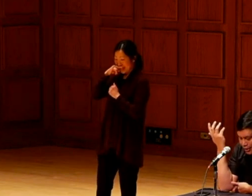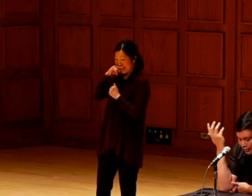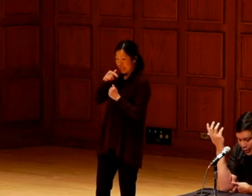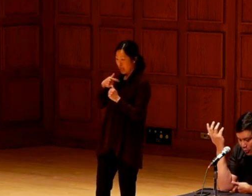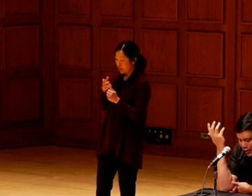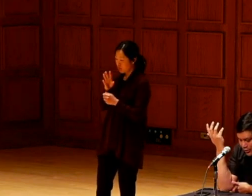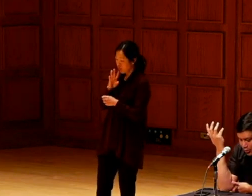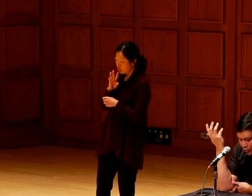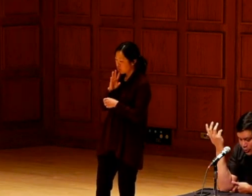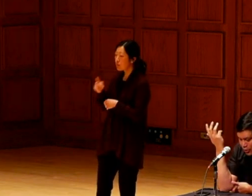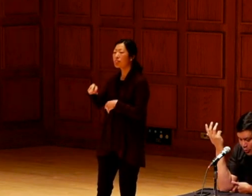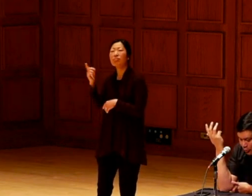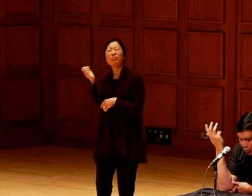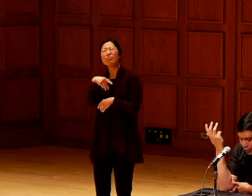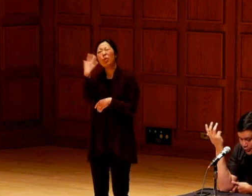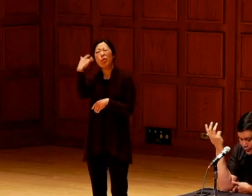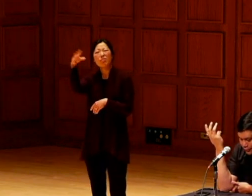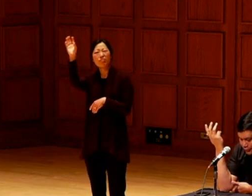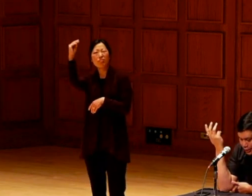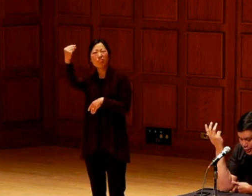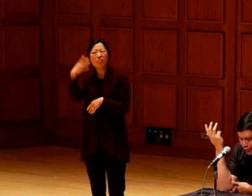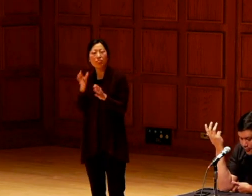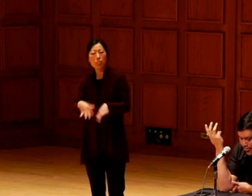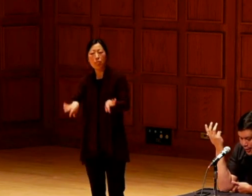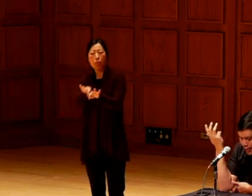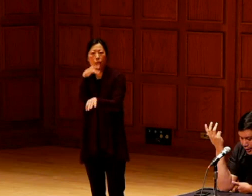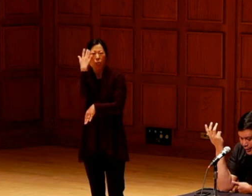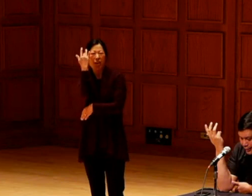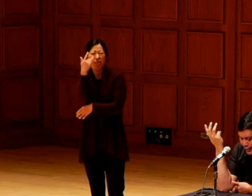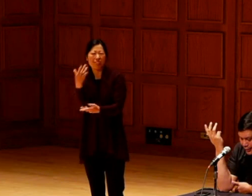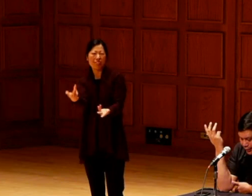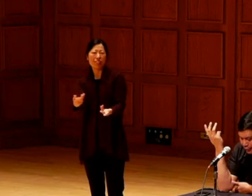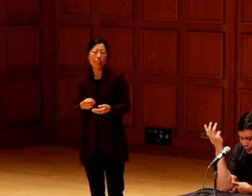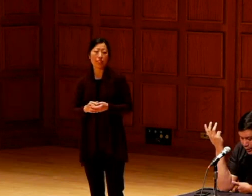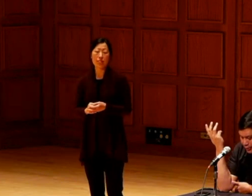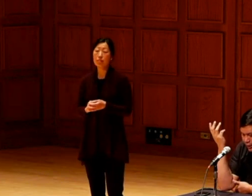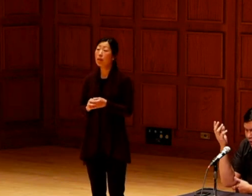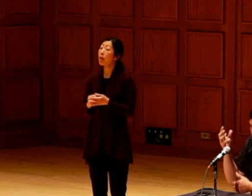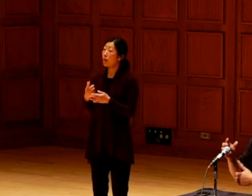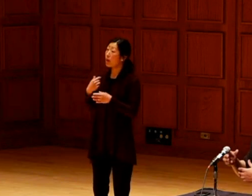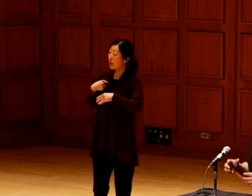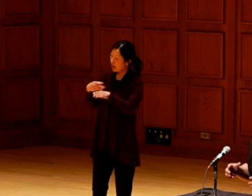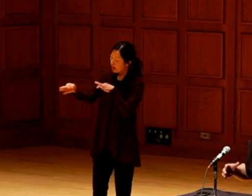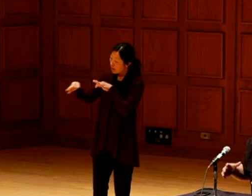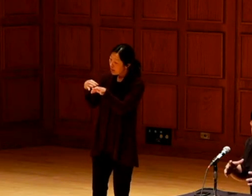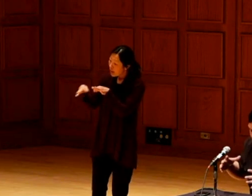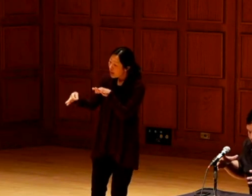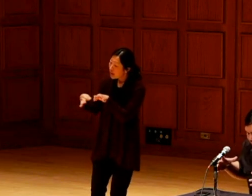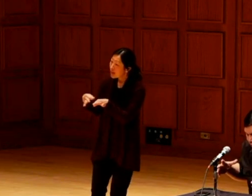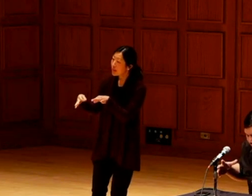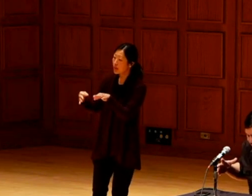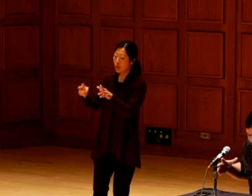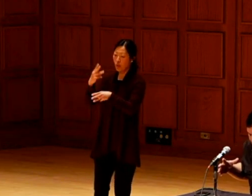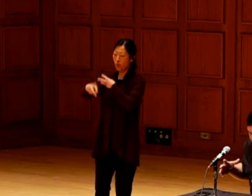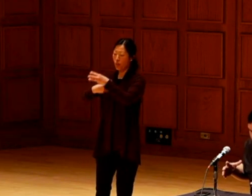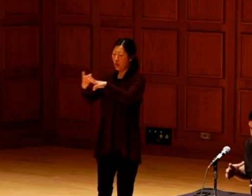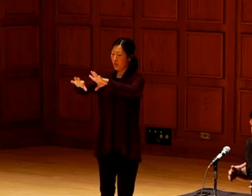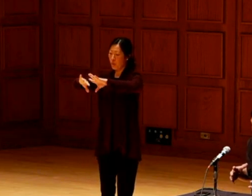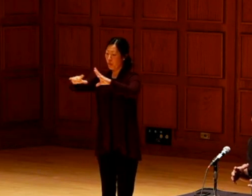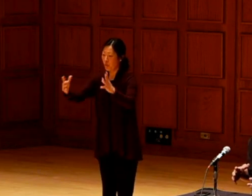kids when they ask me why solar is so important, you know, and I tell